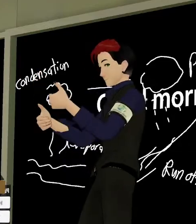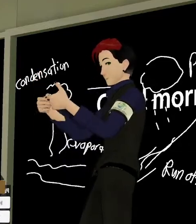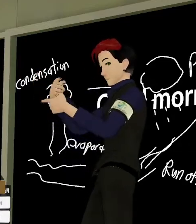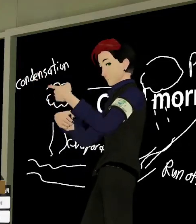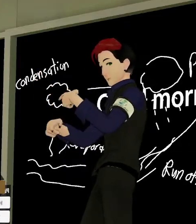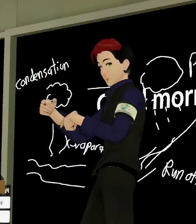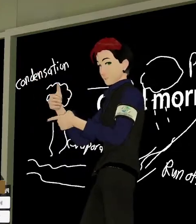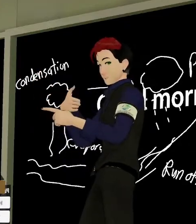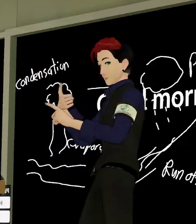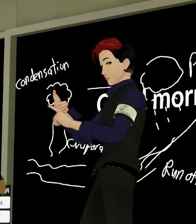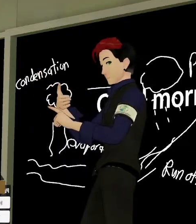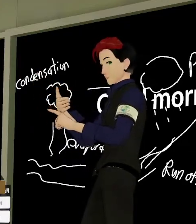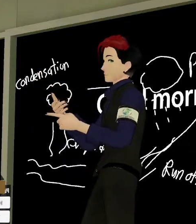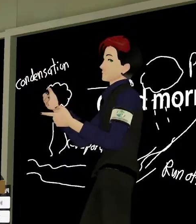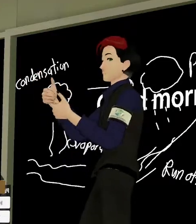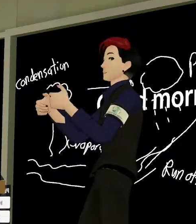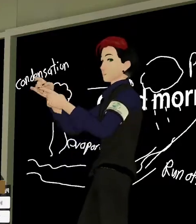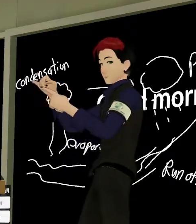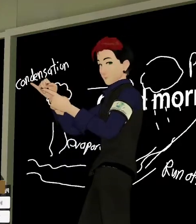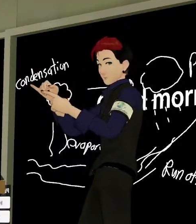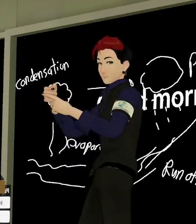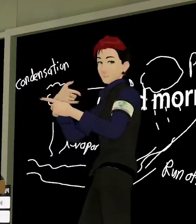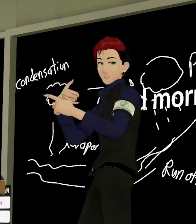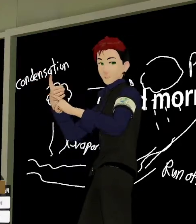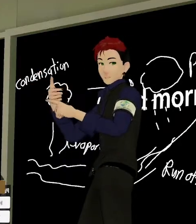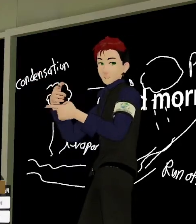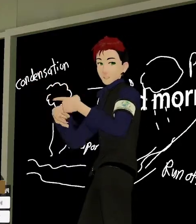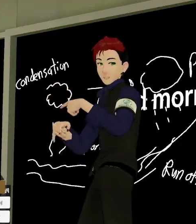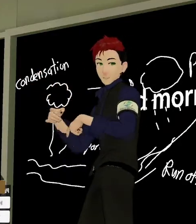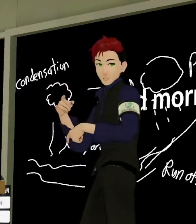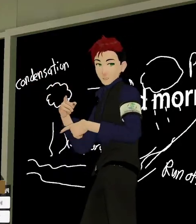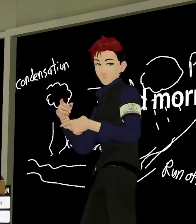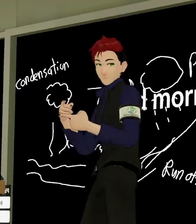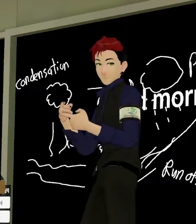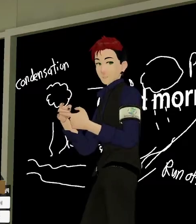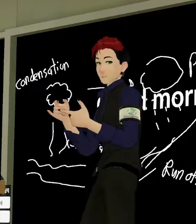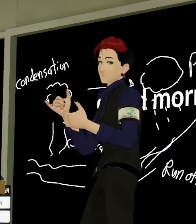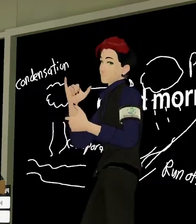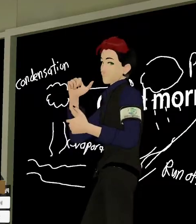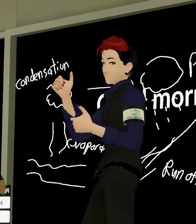each sign has its / each word has its own sign basically